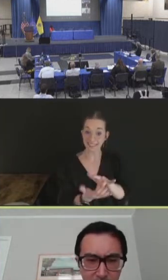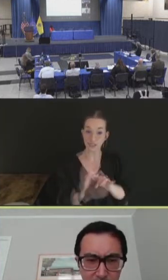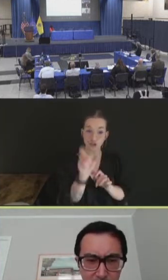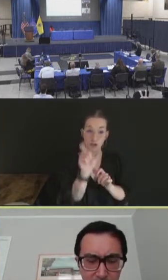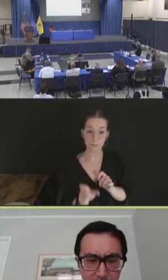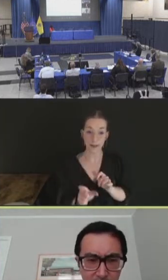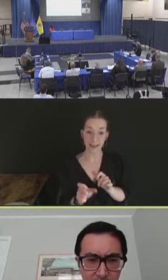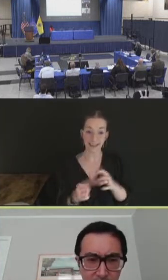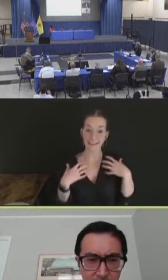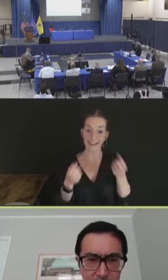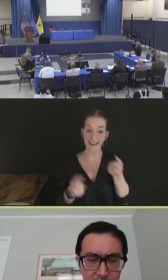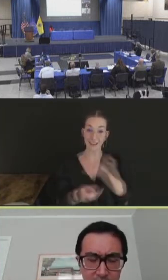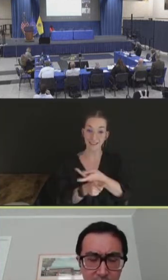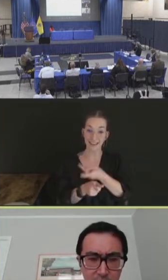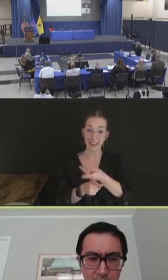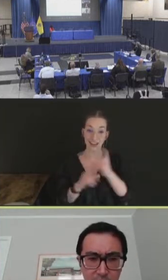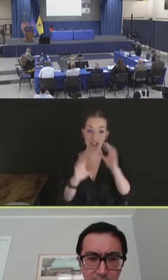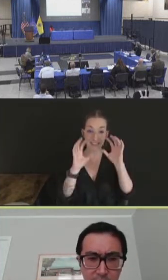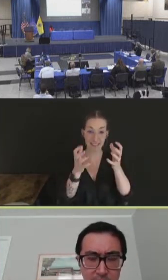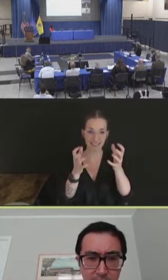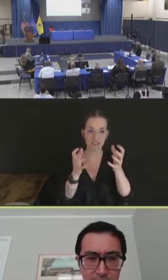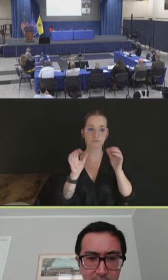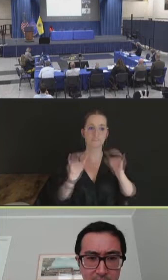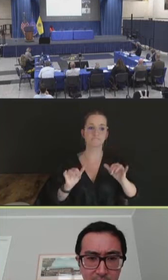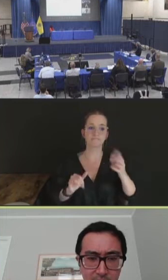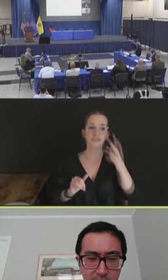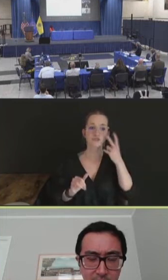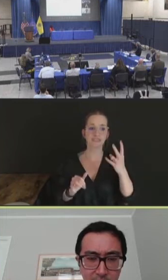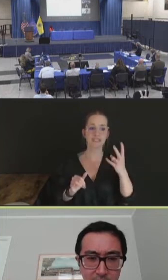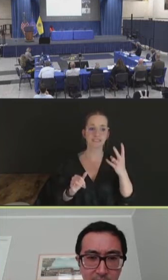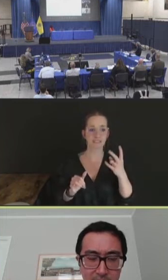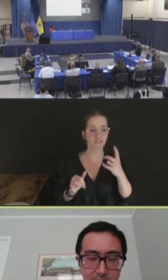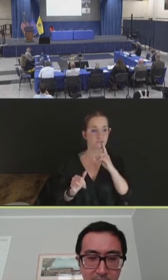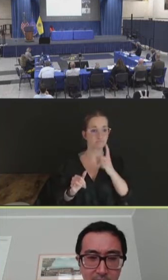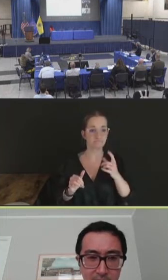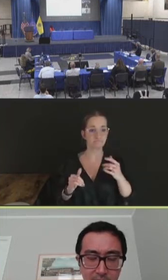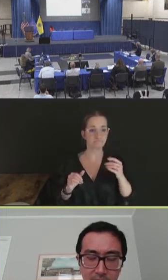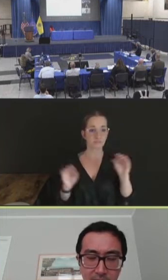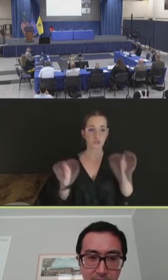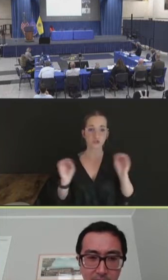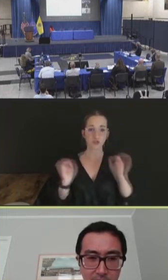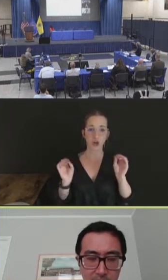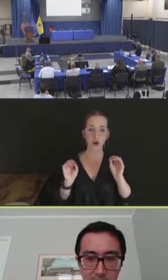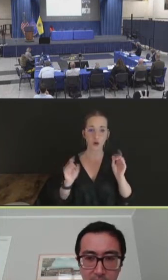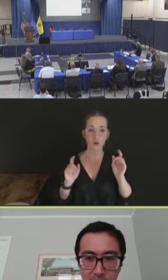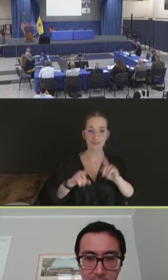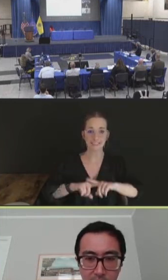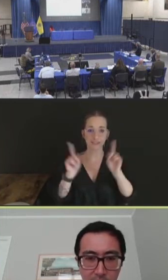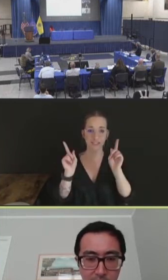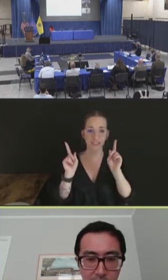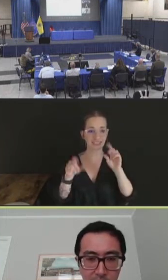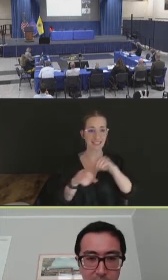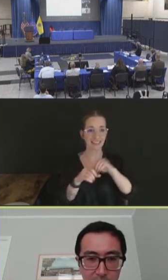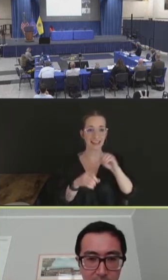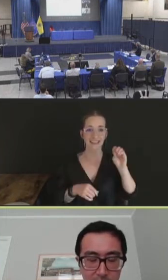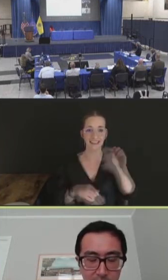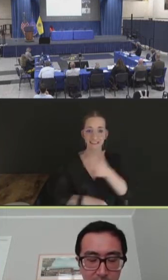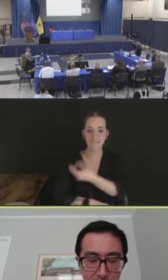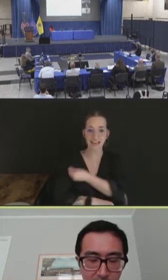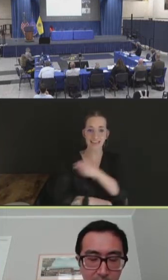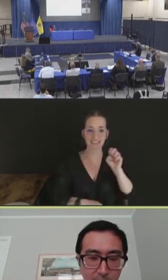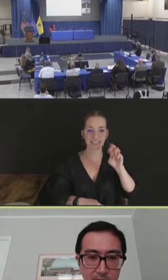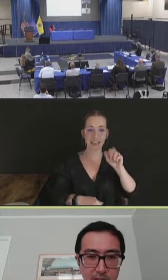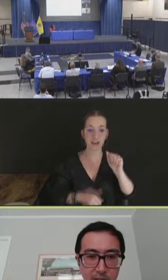You see virtually no differentiation during the vaccine era in those -- between healthcare workers